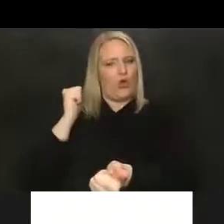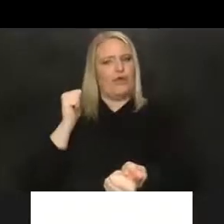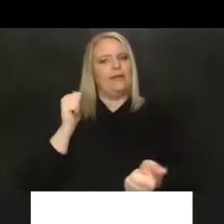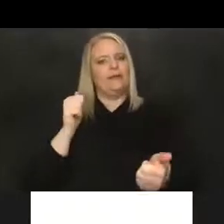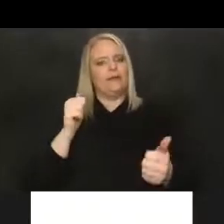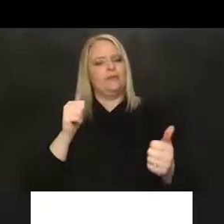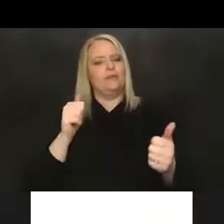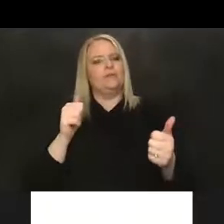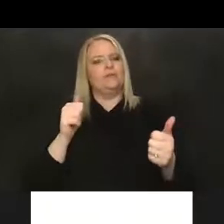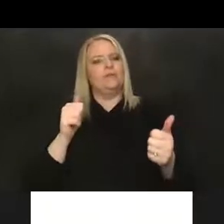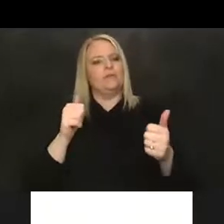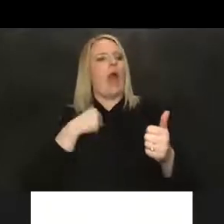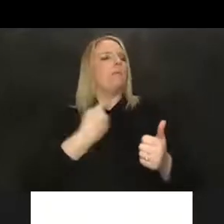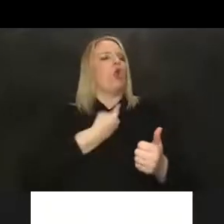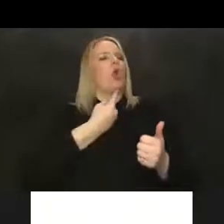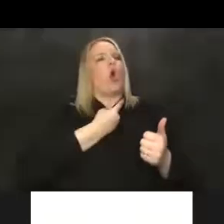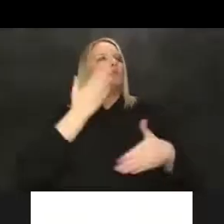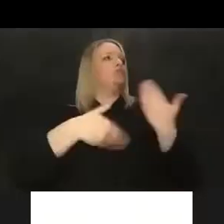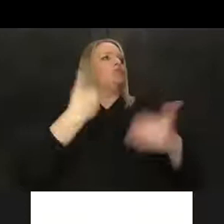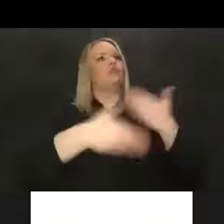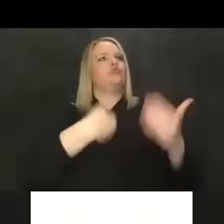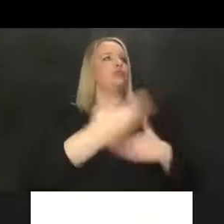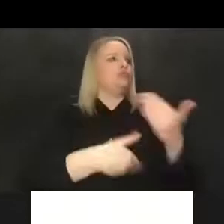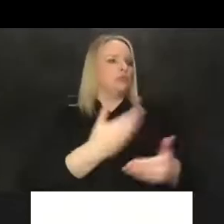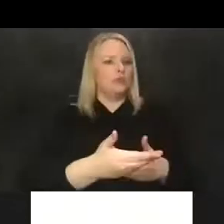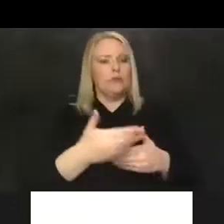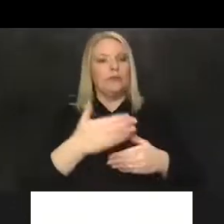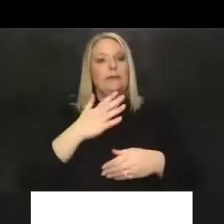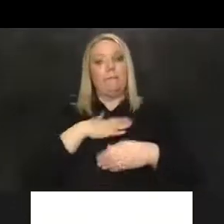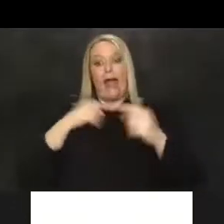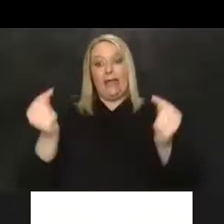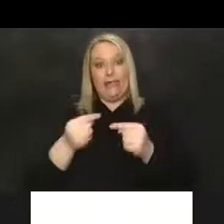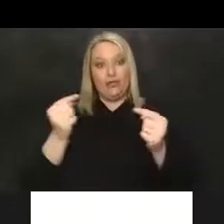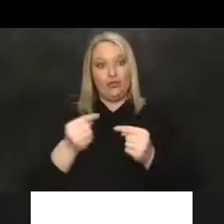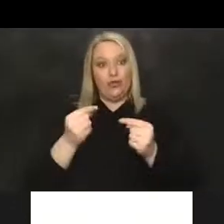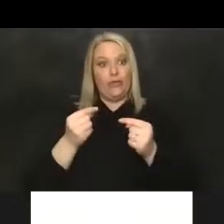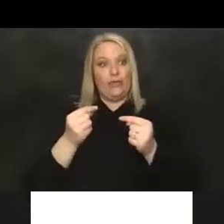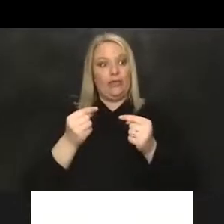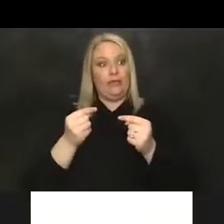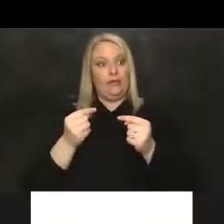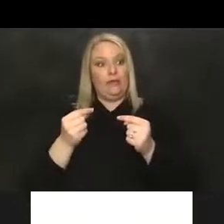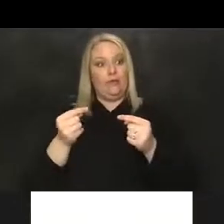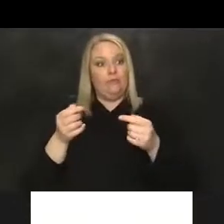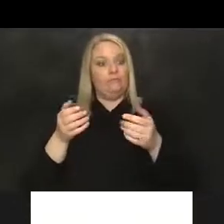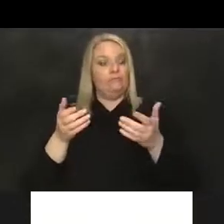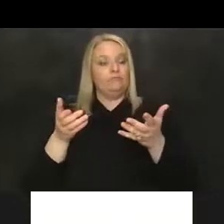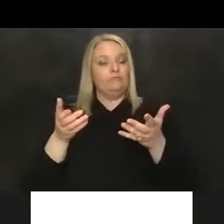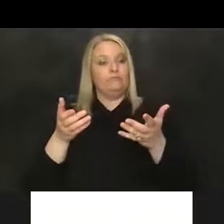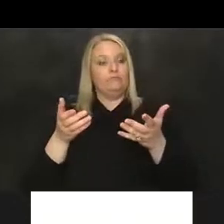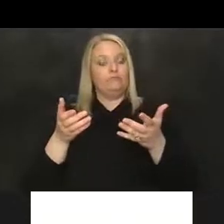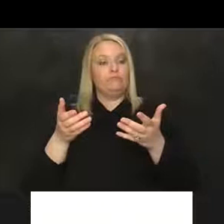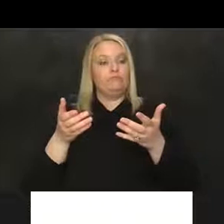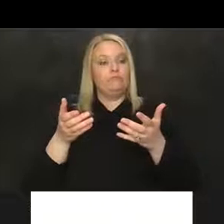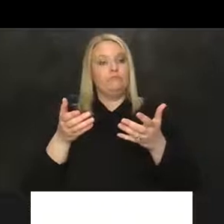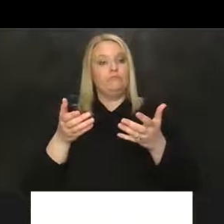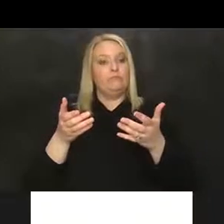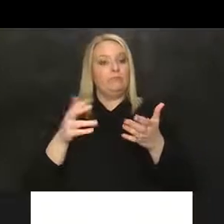going it alone, because I could- because my injury sort of allowed me to navigate pretty freely,